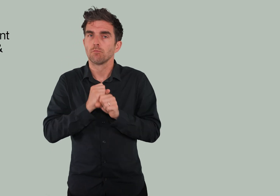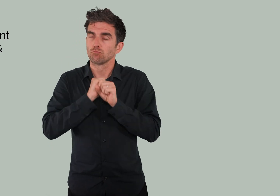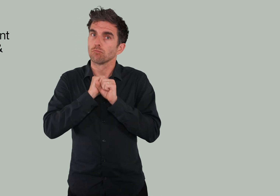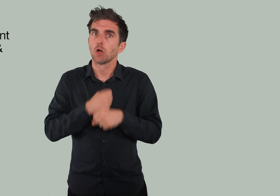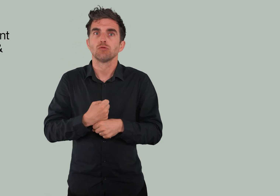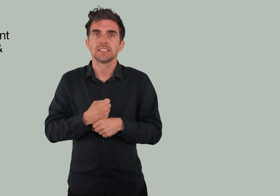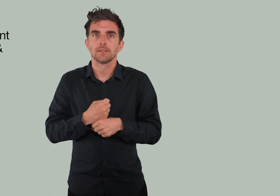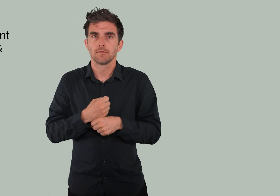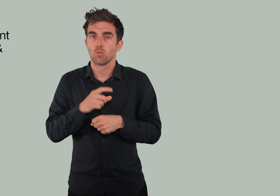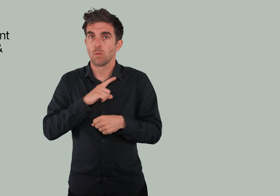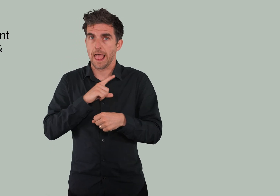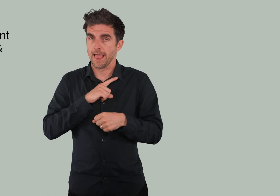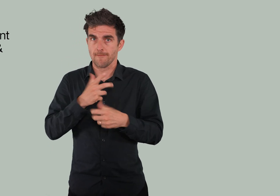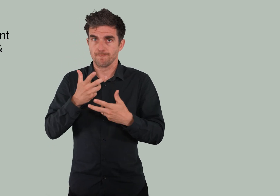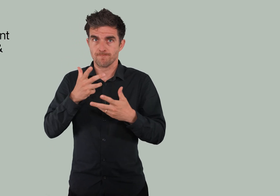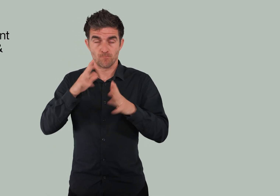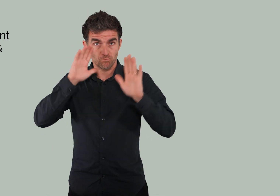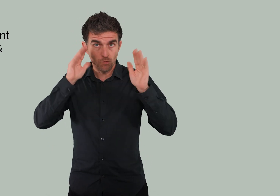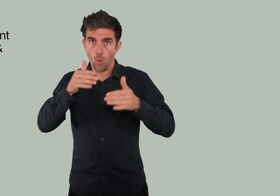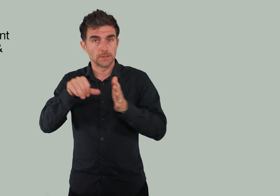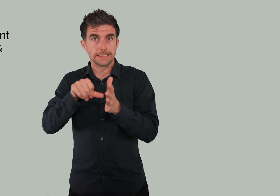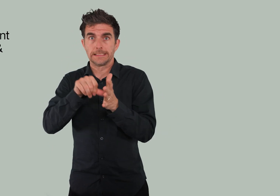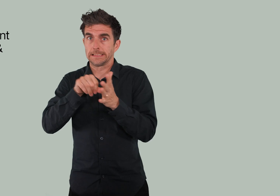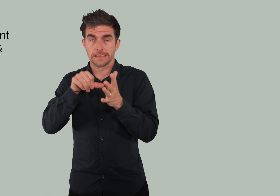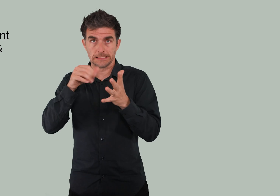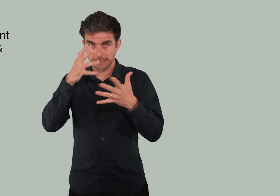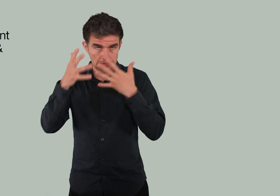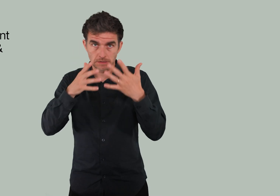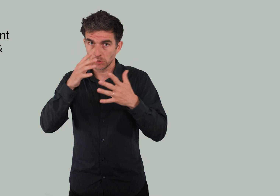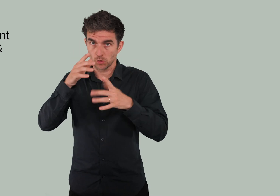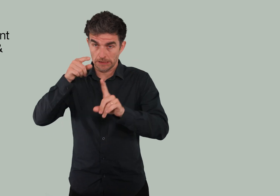frustration related to a perceived disproportionate focus on